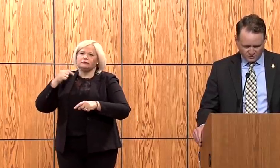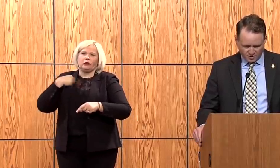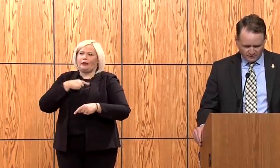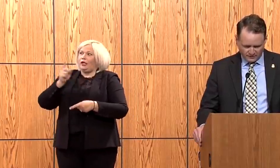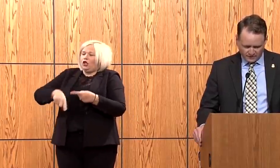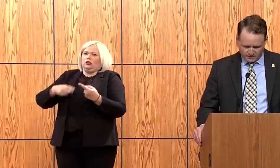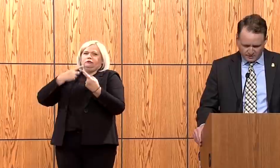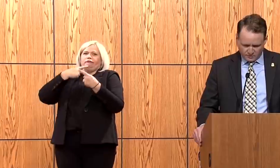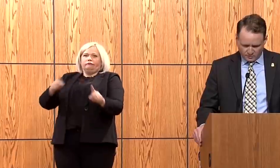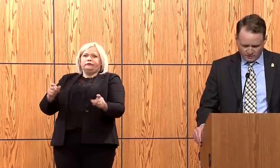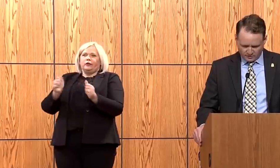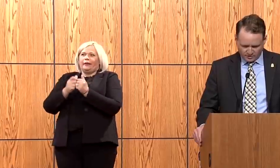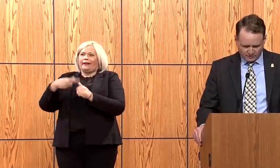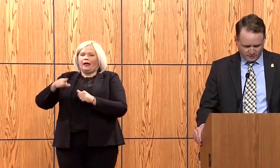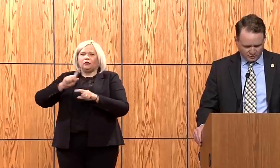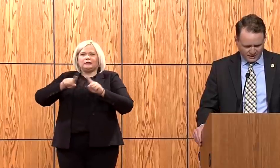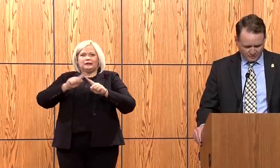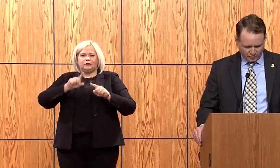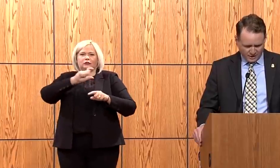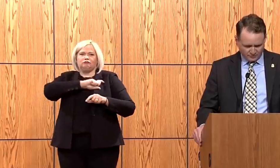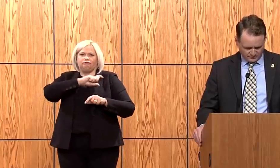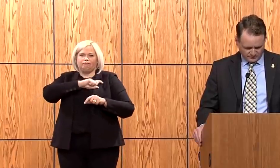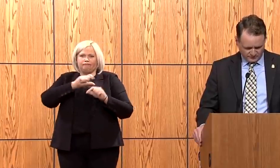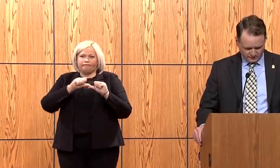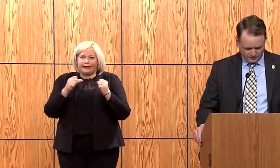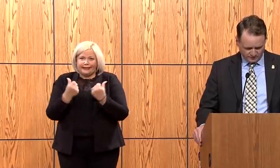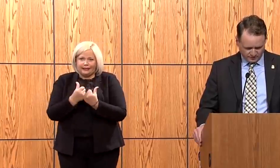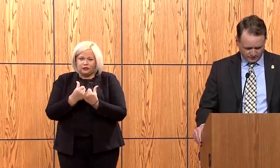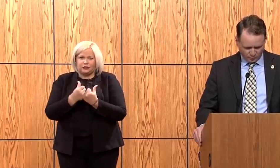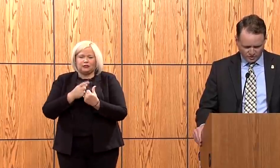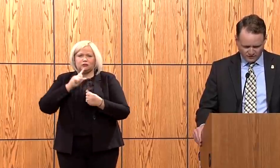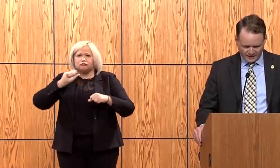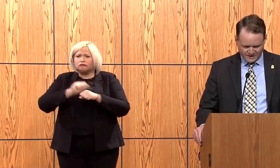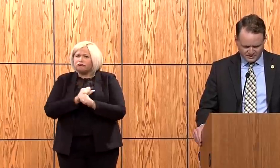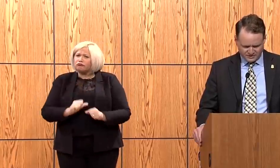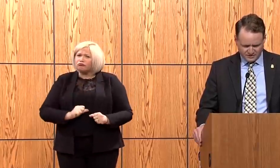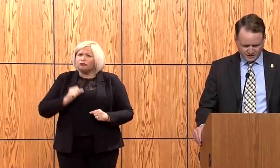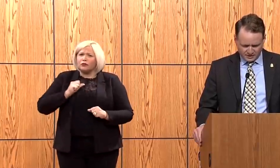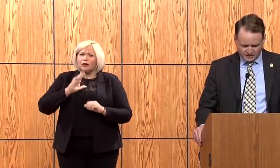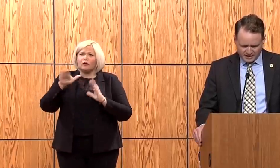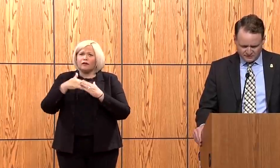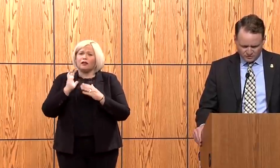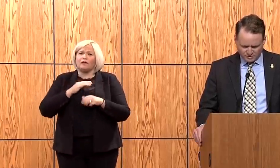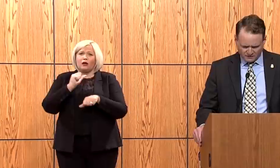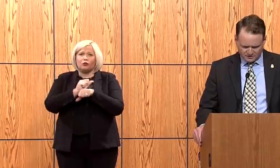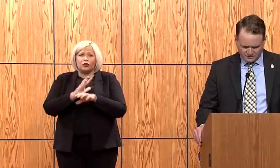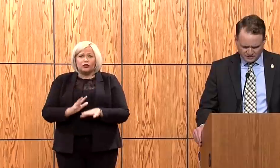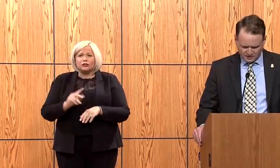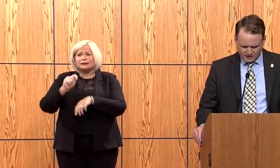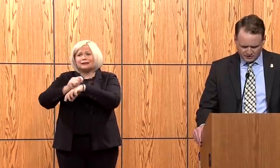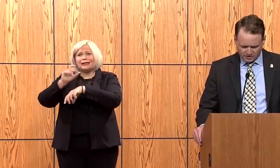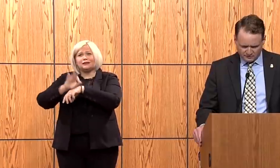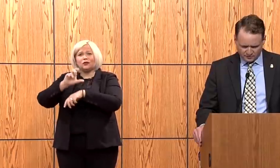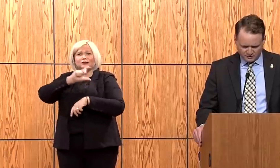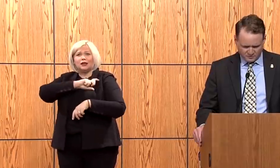AN OPERATION OF THIS SCOPE CANNOT OCCUR WITHOUT THE CANNOT OCCUR WITHOUT THE ASSISTANCE OF LAW ENFORCEMENT ASSISTANCE OF LAW ENFORCEMENT AGENCIES LARGE AND SMALL. AGENCIES LARGE AND SMALL. WE’RE INCREDIBLY PROUD OF THE